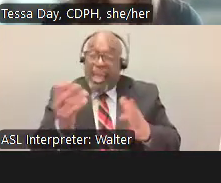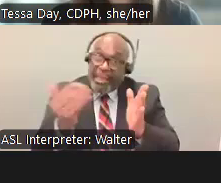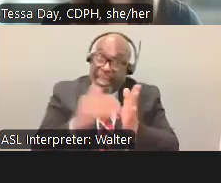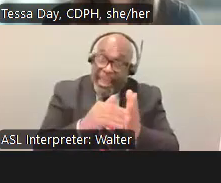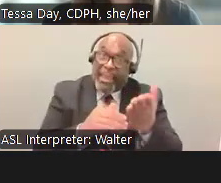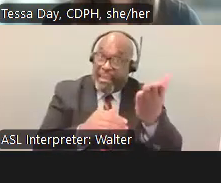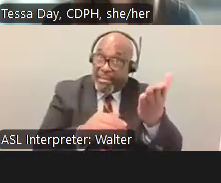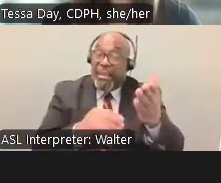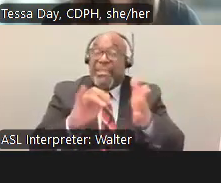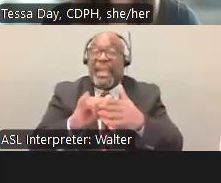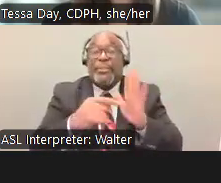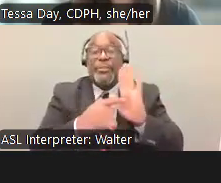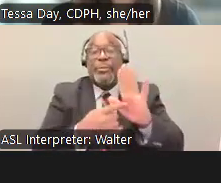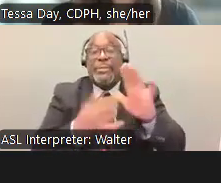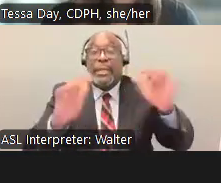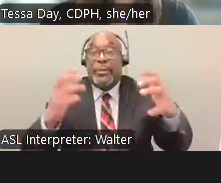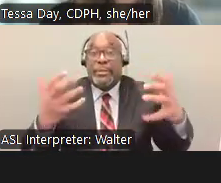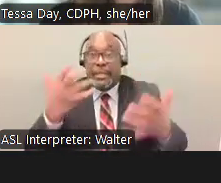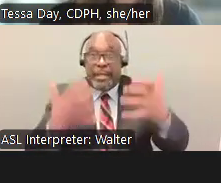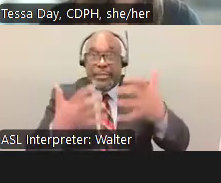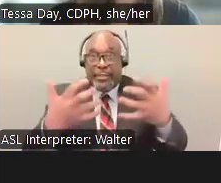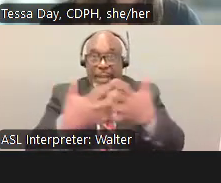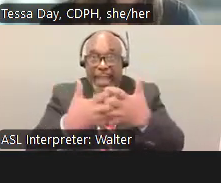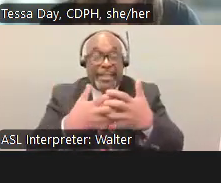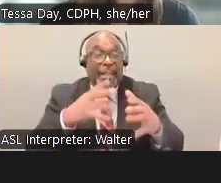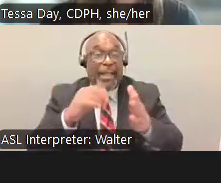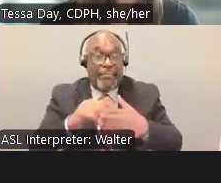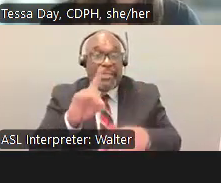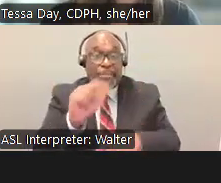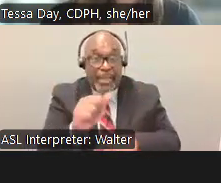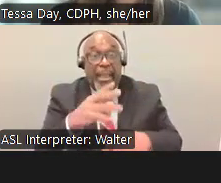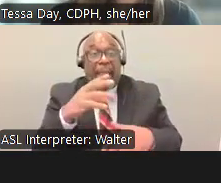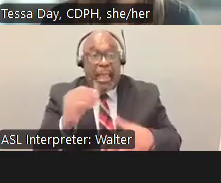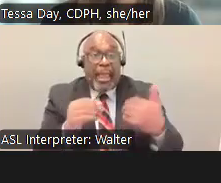the intersectionality of disability, and that our Chicagoans with disabilities may have many